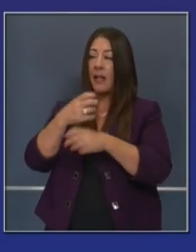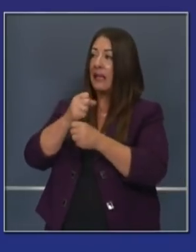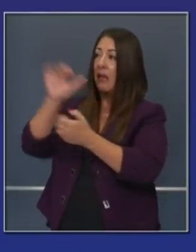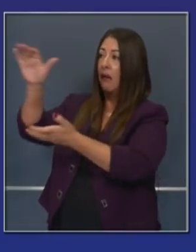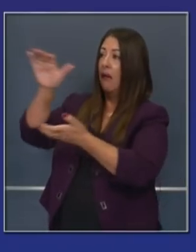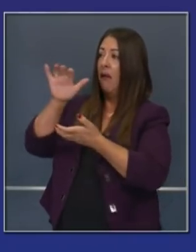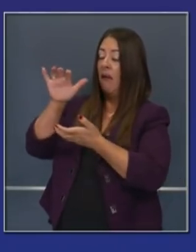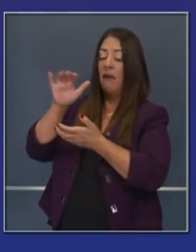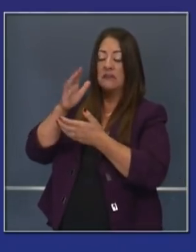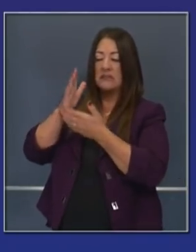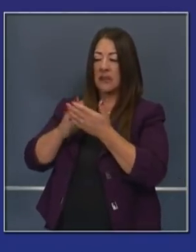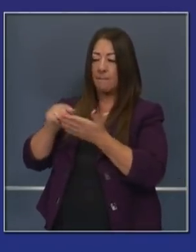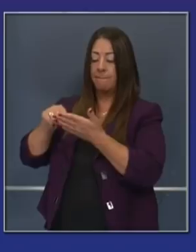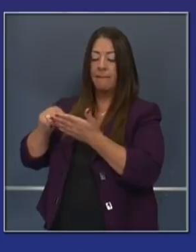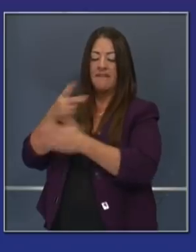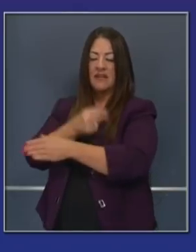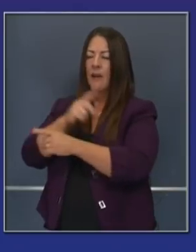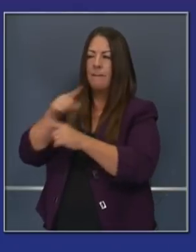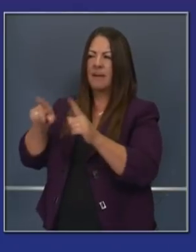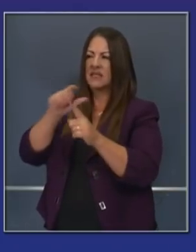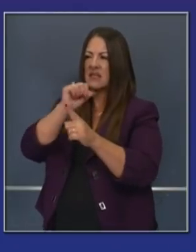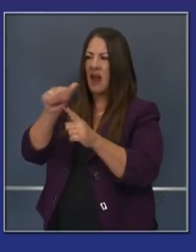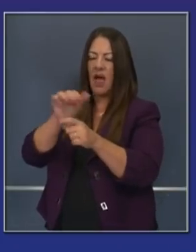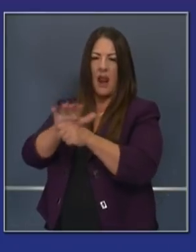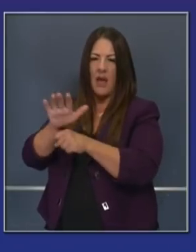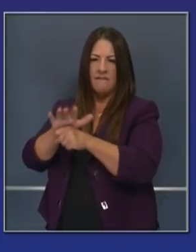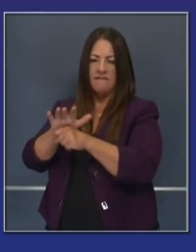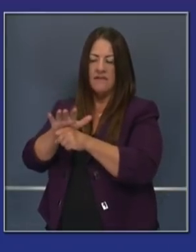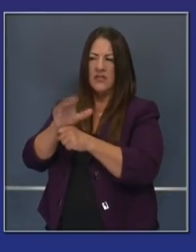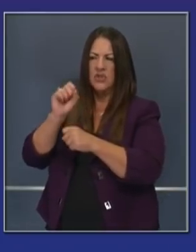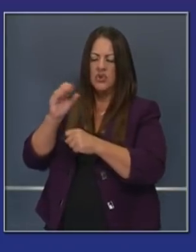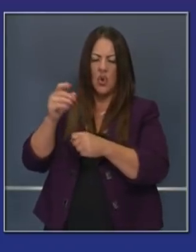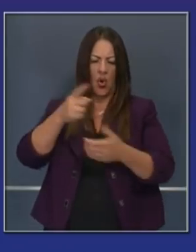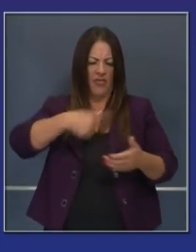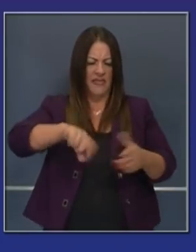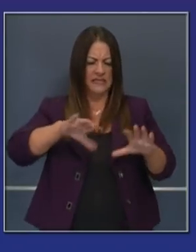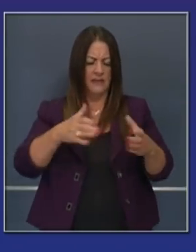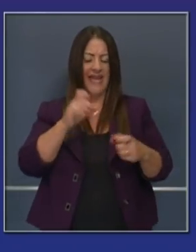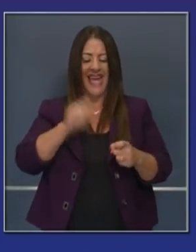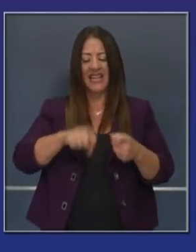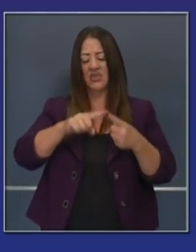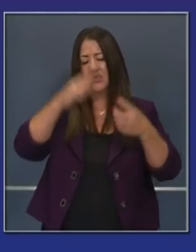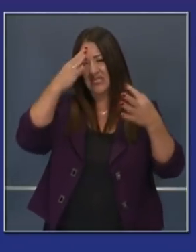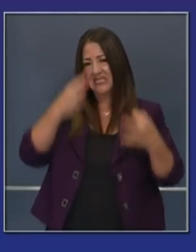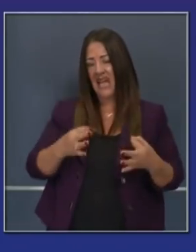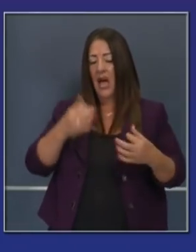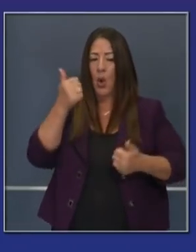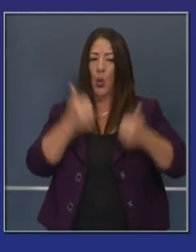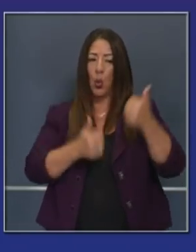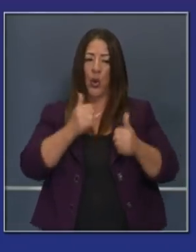COMING TOGETHER TO REALLY TALK ABOUT THE HARD QUESTIONS ABOUT WHEN WE ONLY HAVE HANDFULS OF